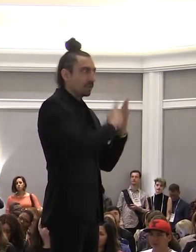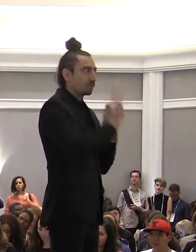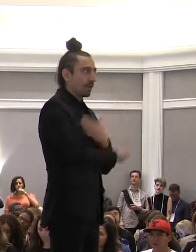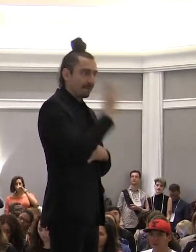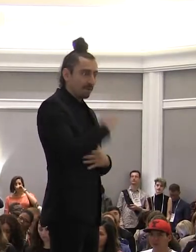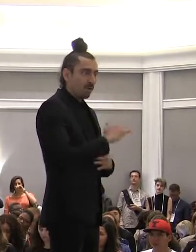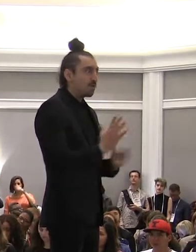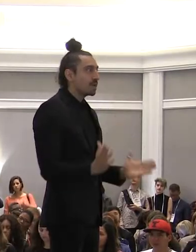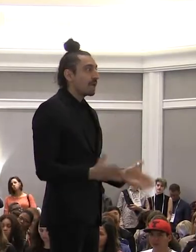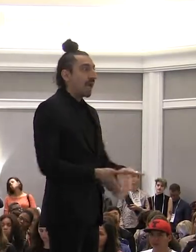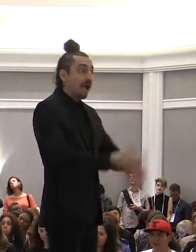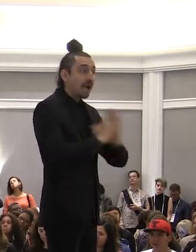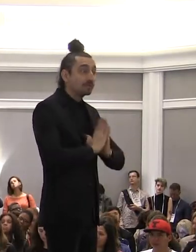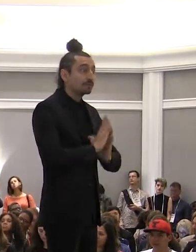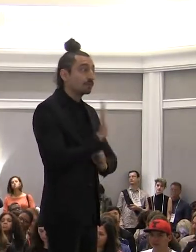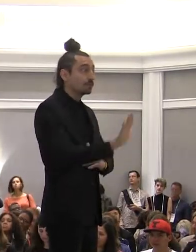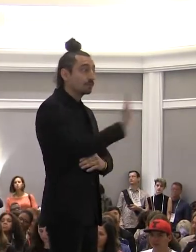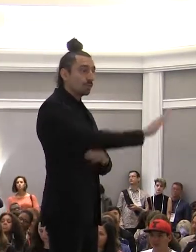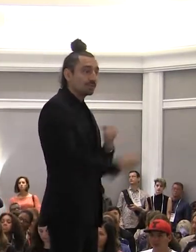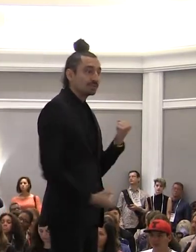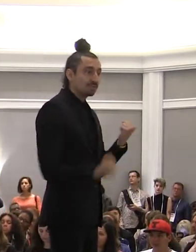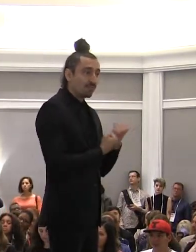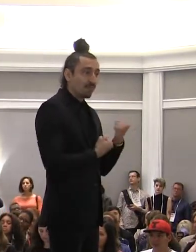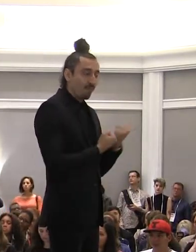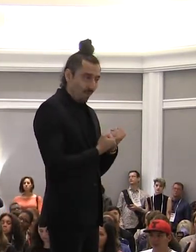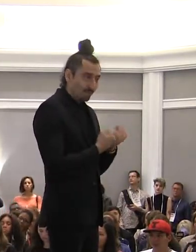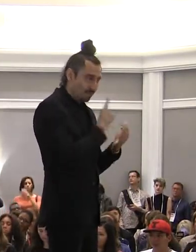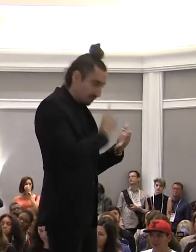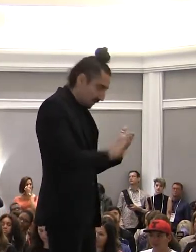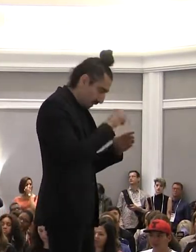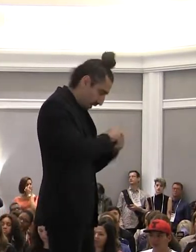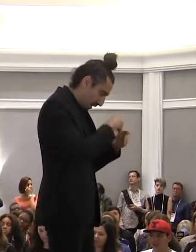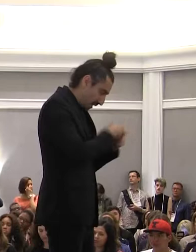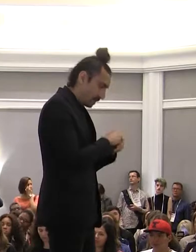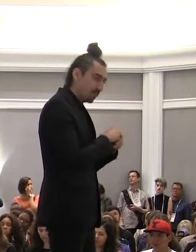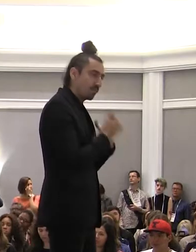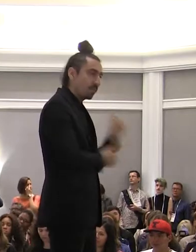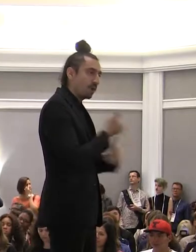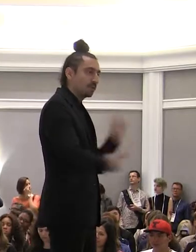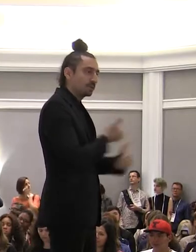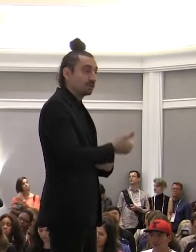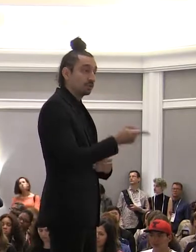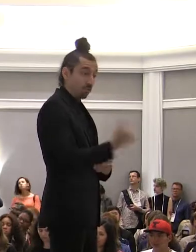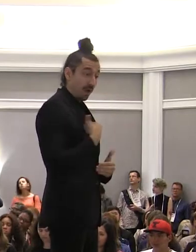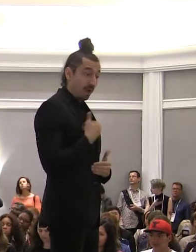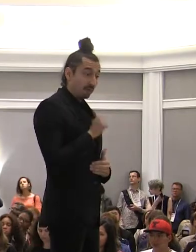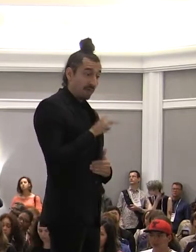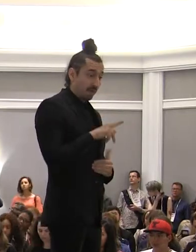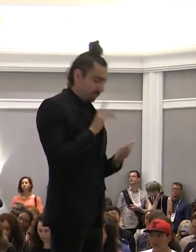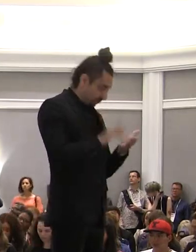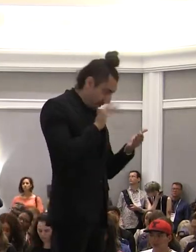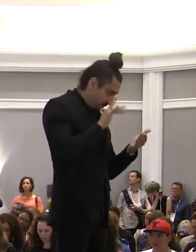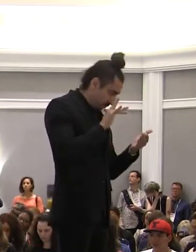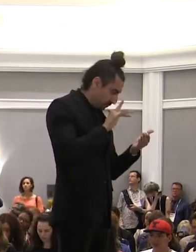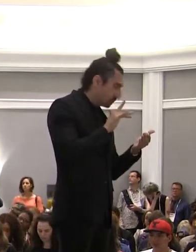And what is this year our session check-in process? So now that you have the app open and provided you're signed in,